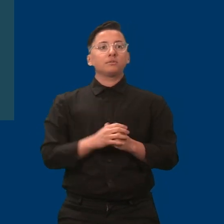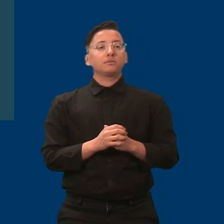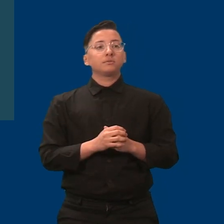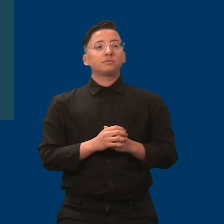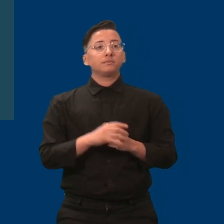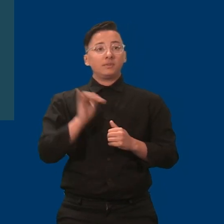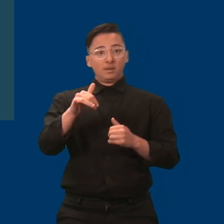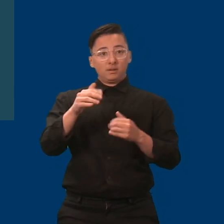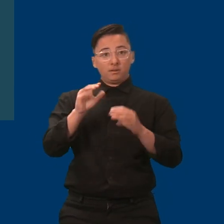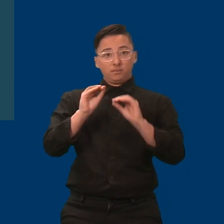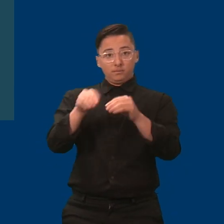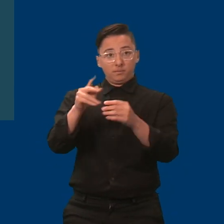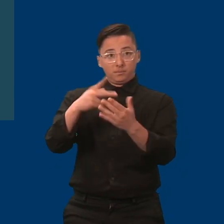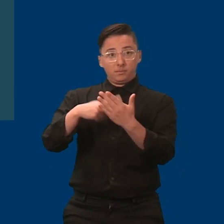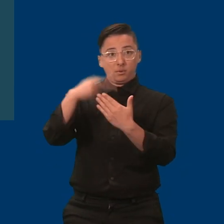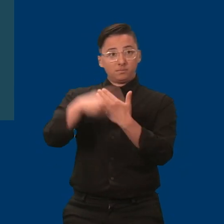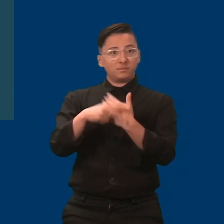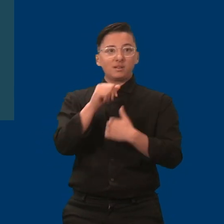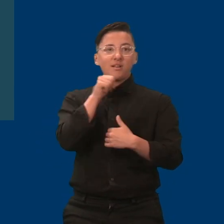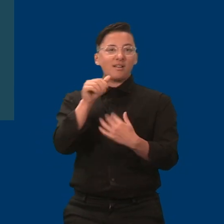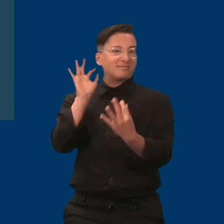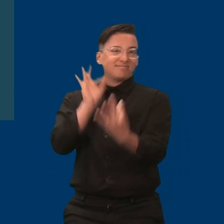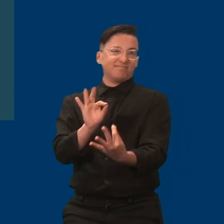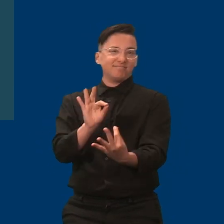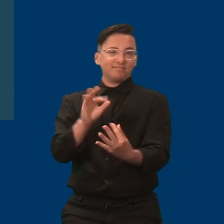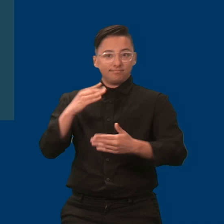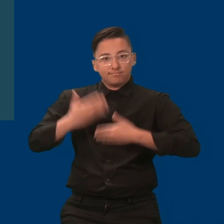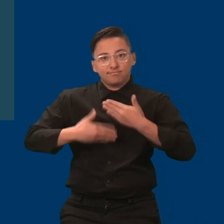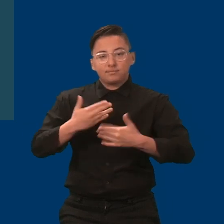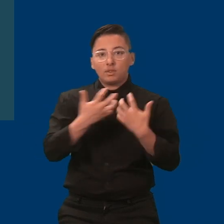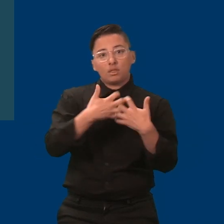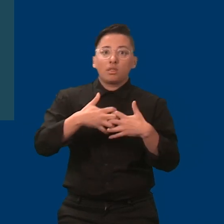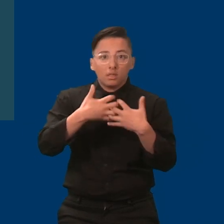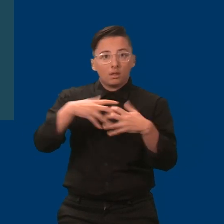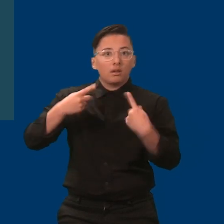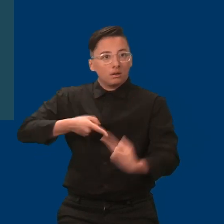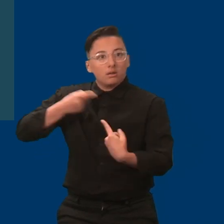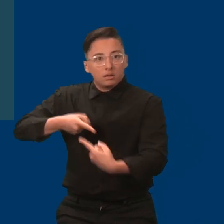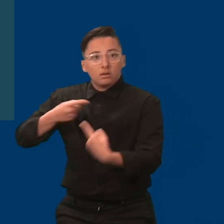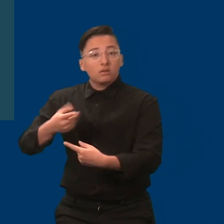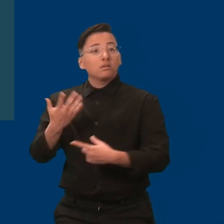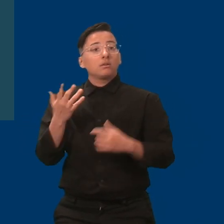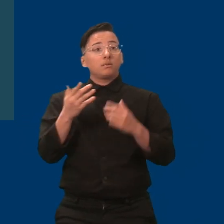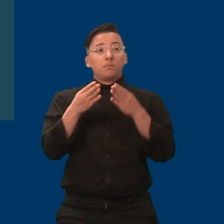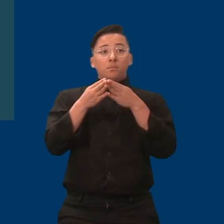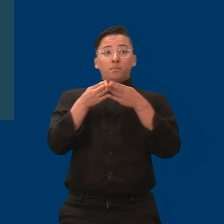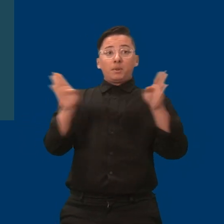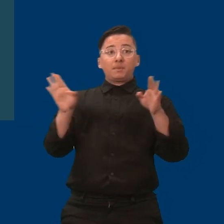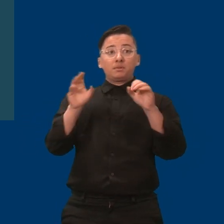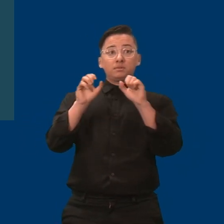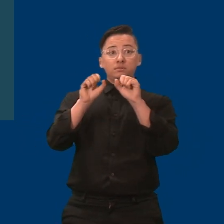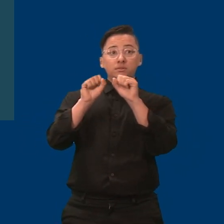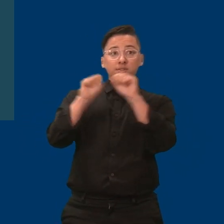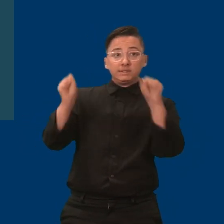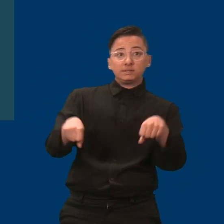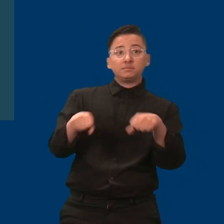County and local governments, and other public entities like school districts, where most public sector positions are found,